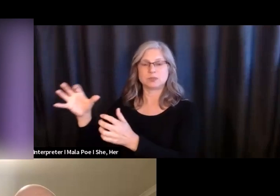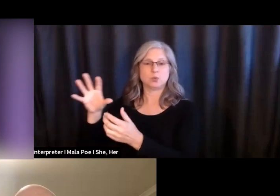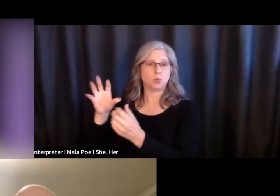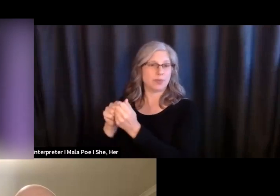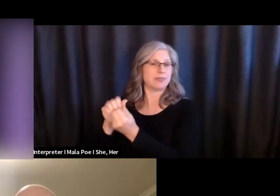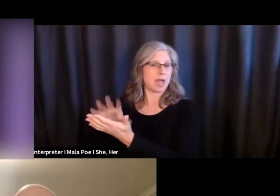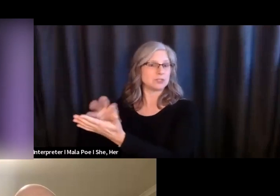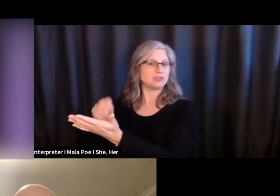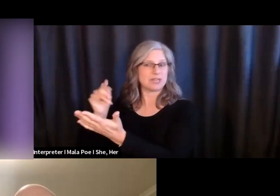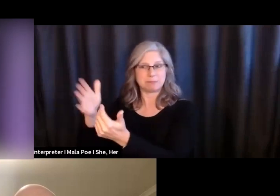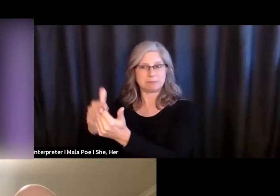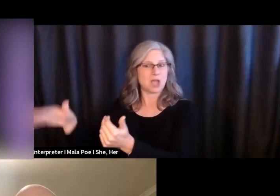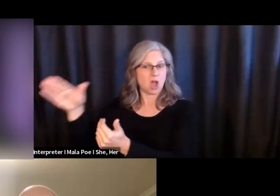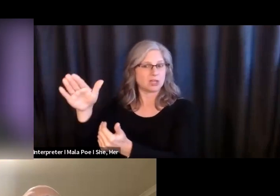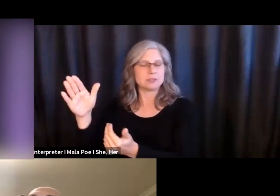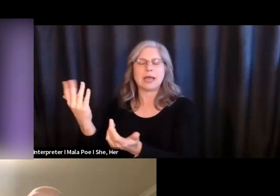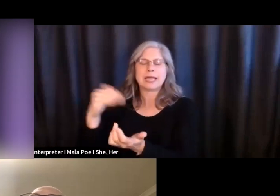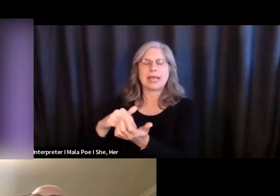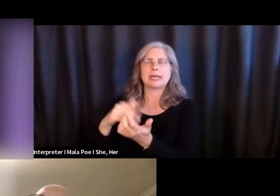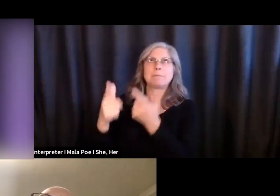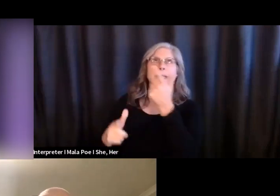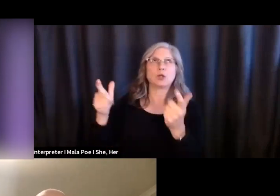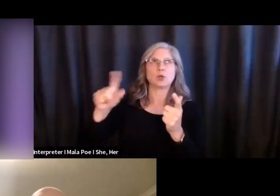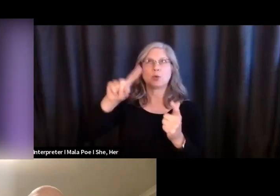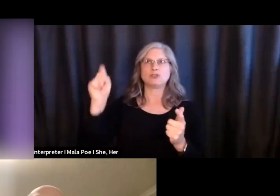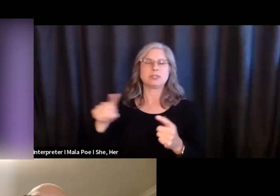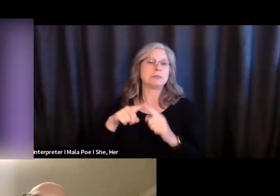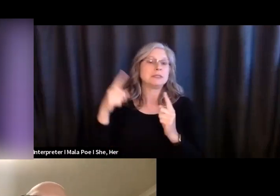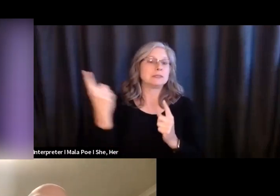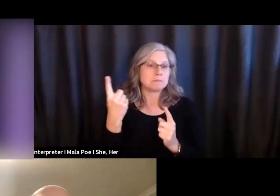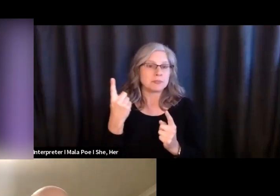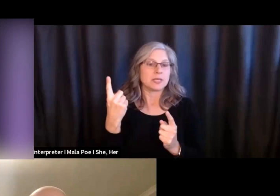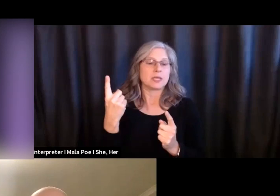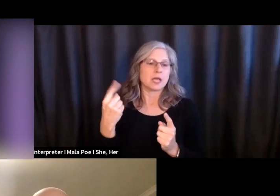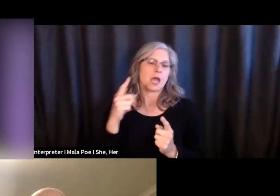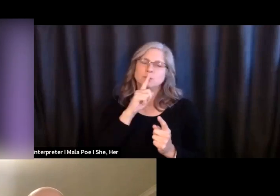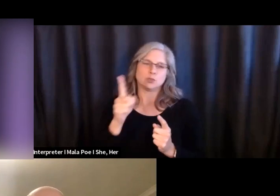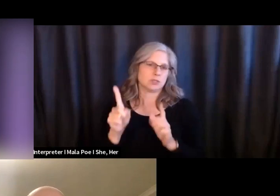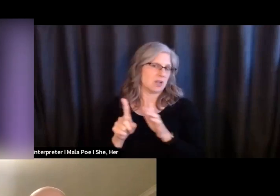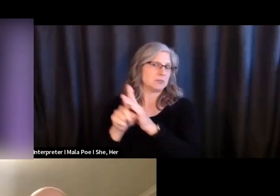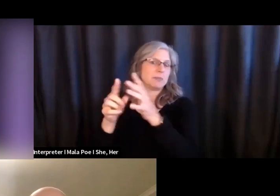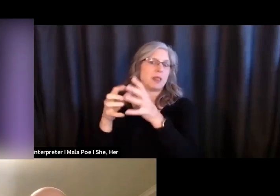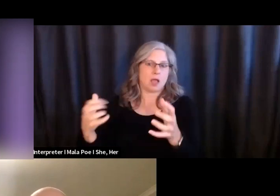So yeah, it's just again, a bigger big question, but something that I think I'm sure comes up a lot when we're talking about these things.